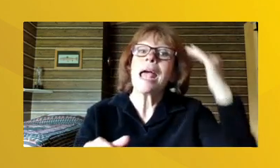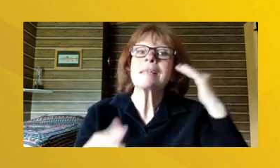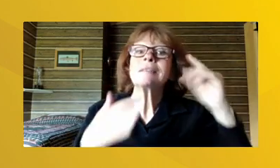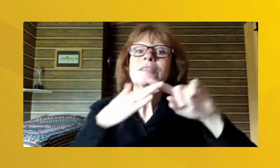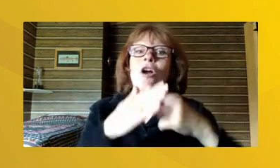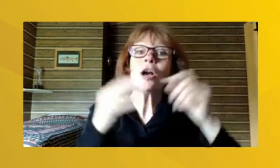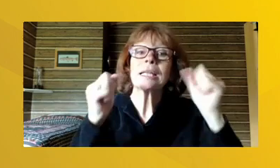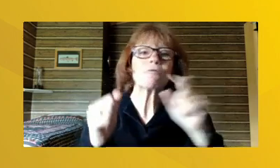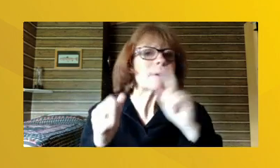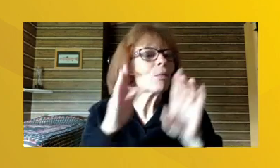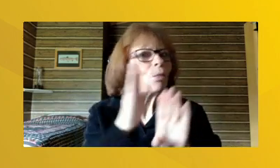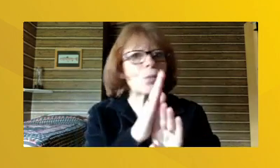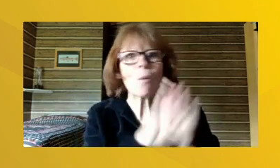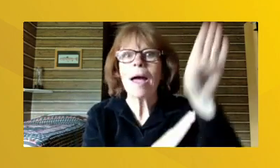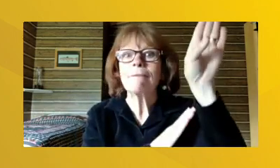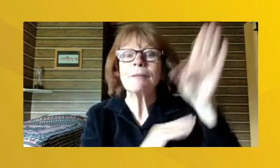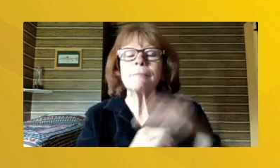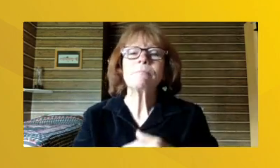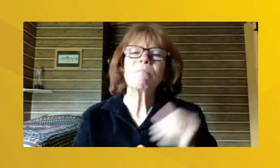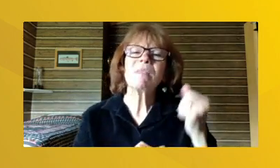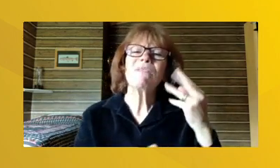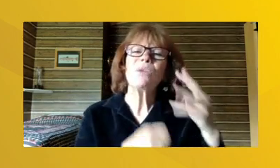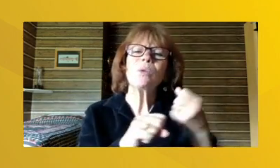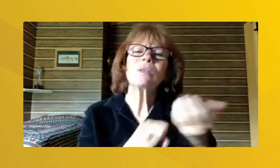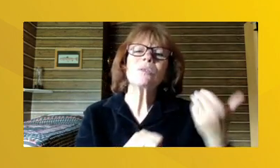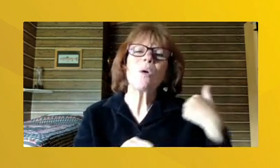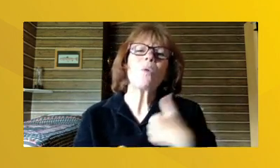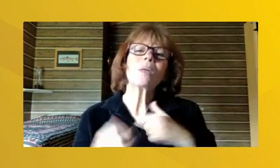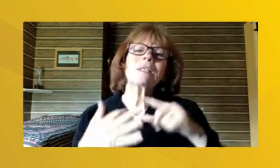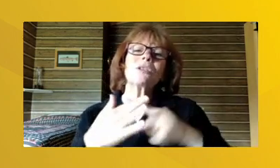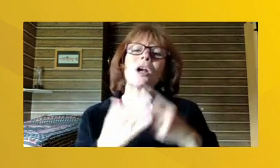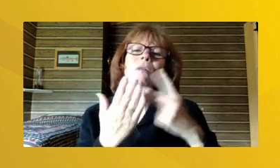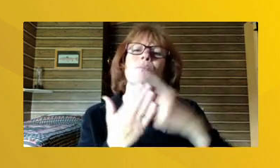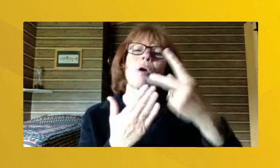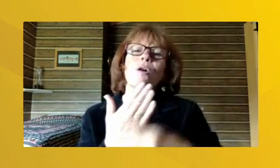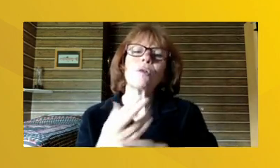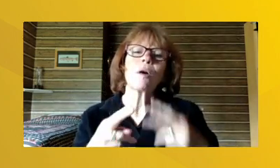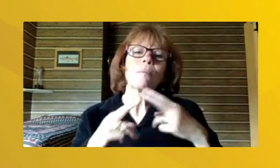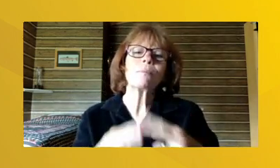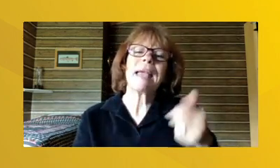A few years ago, we started a program that we called NHSA in the Classroom, and that's